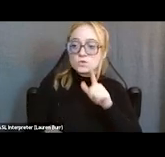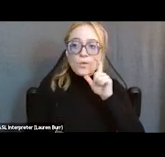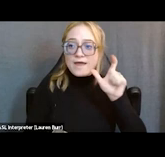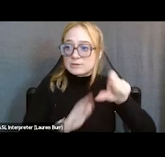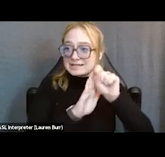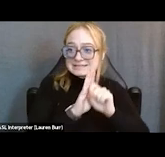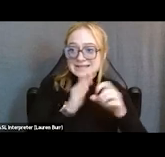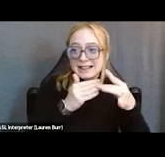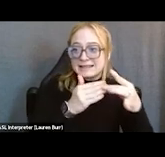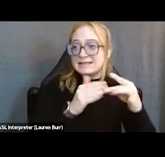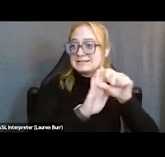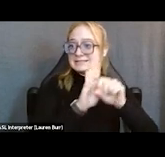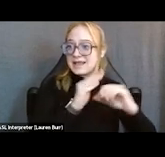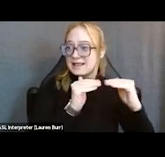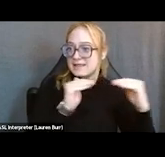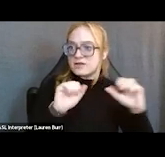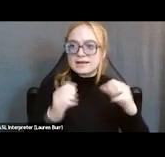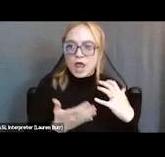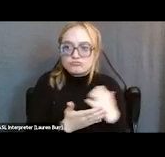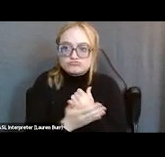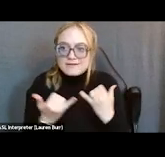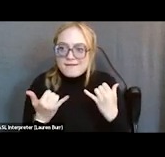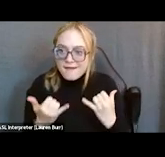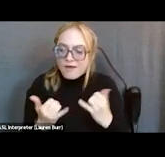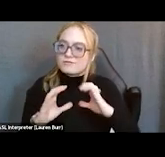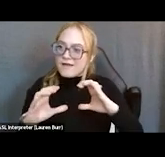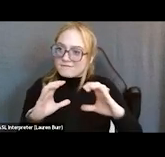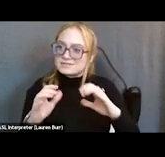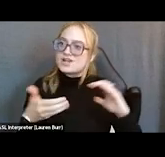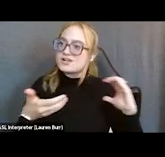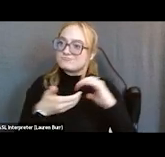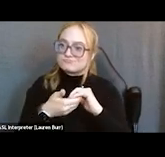a state leader or at a state level to begin having conversations with SSA and DDS to get the work done.